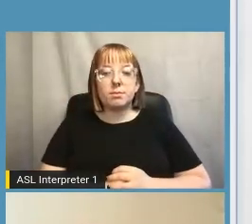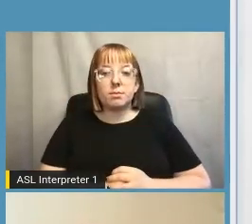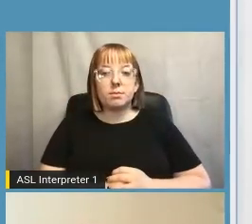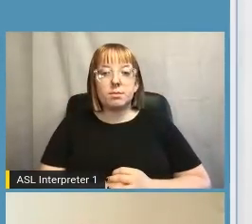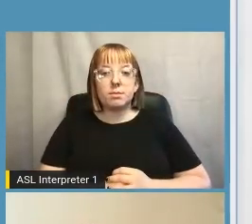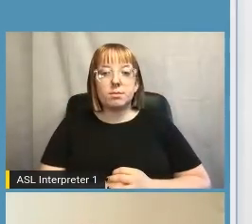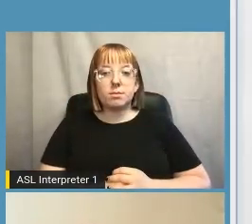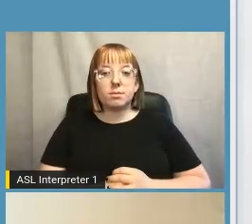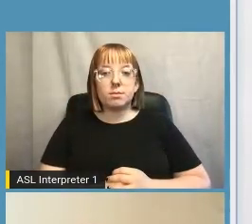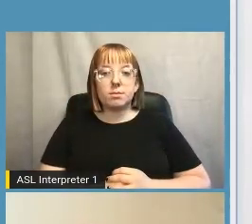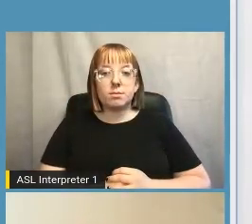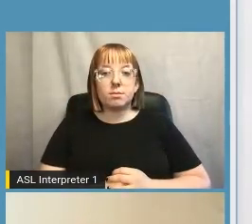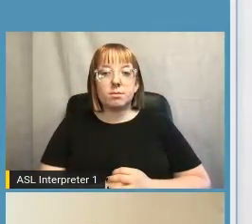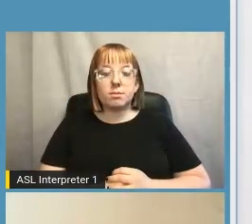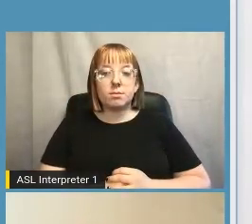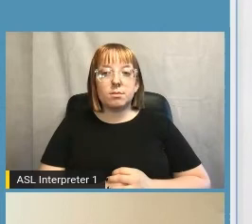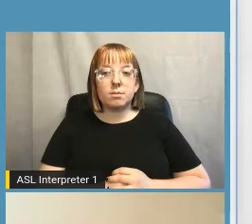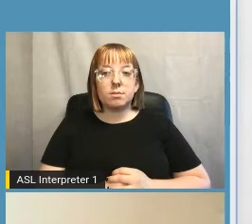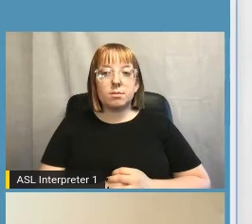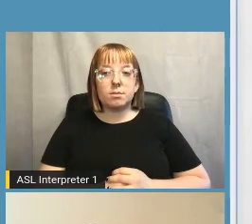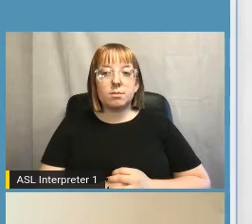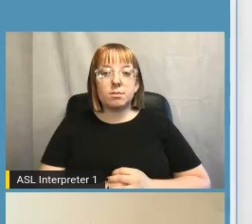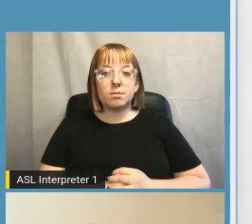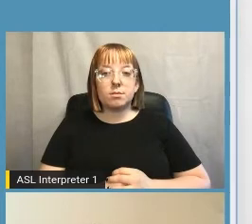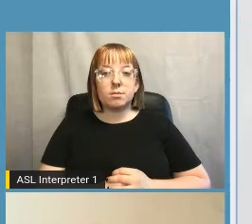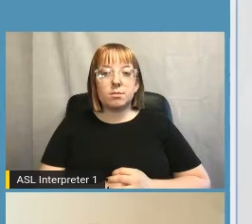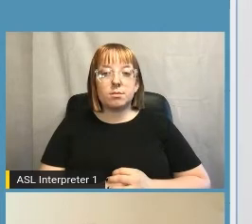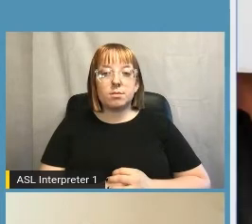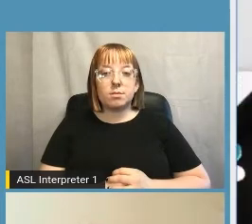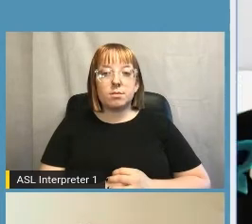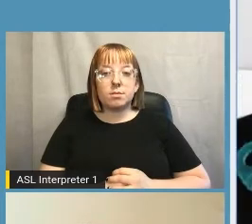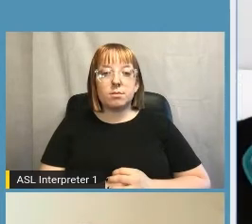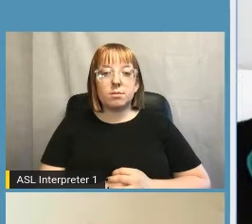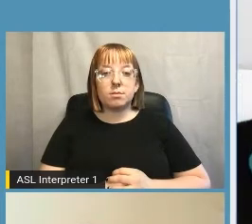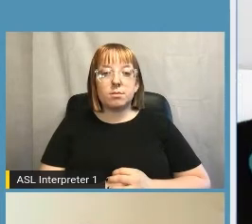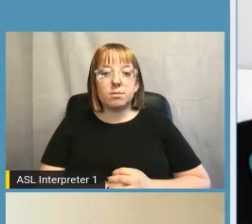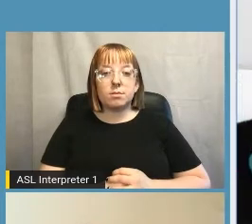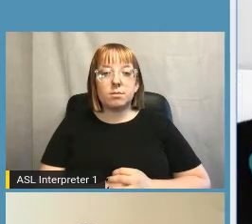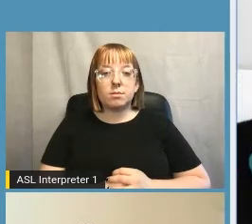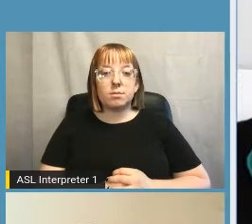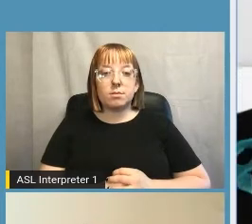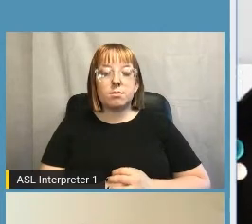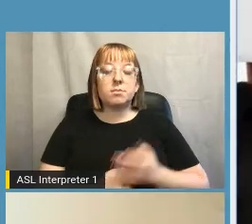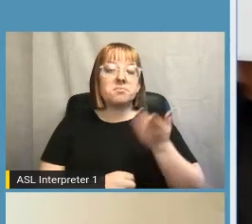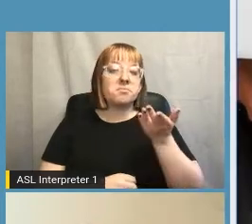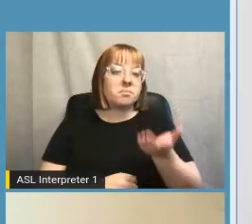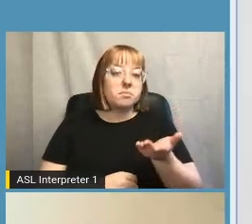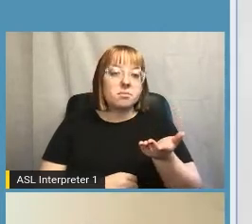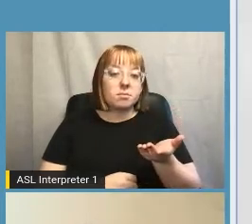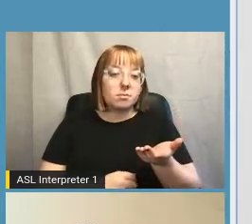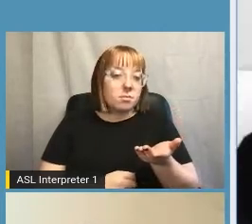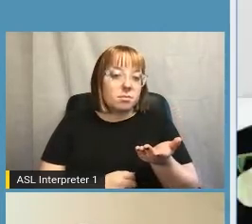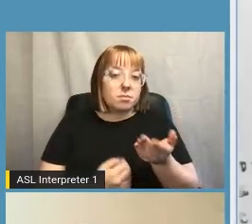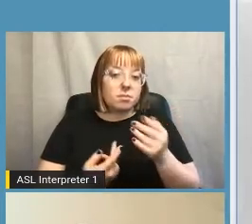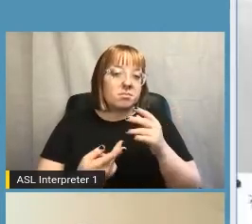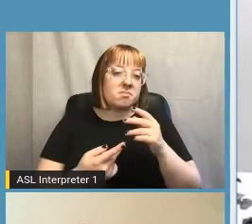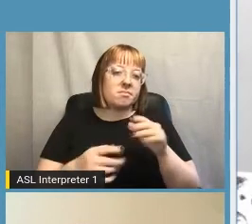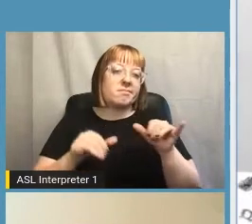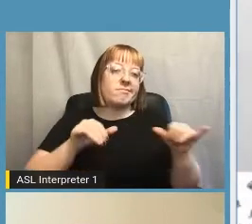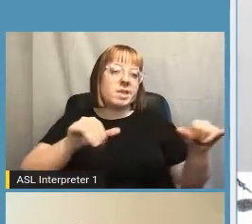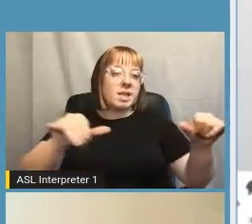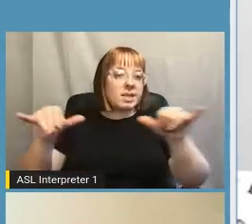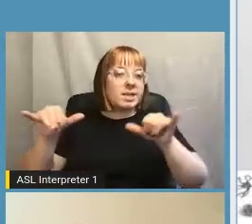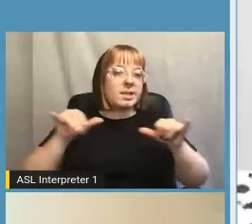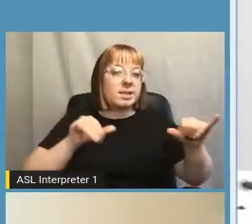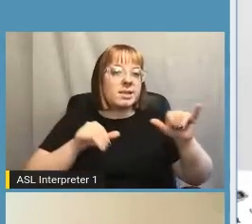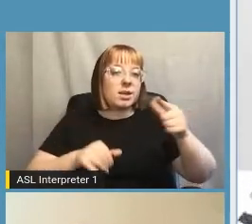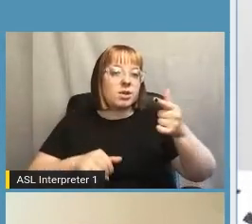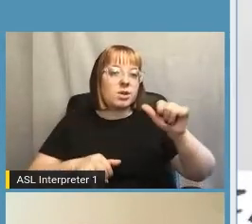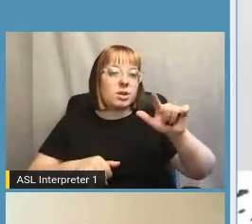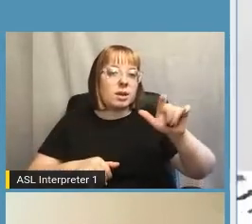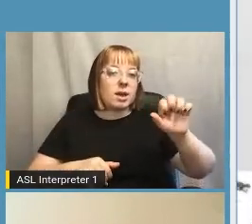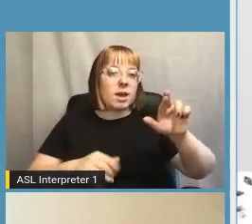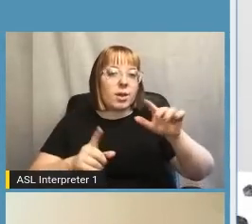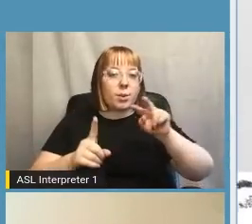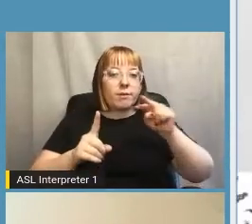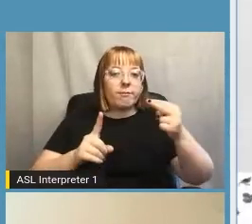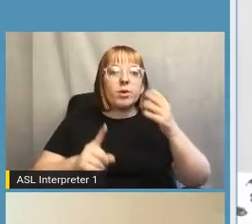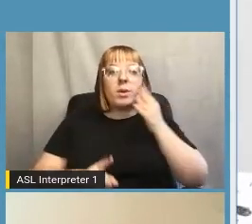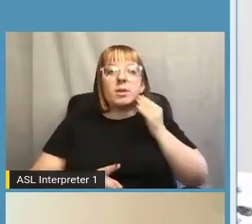and so um this is a uh kind of just your standard gallery view your experience so if you were to